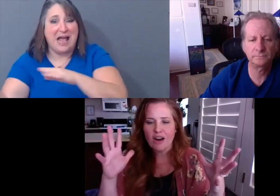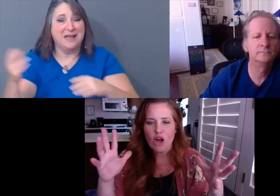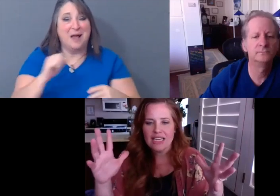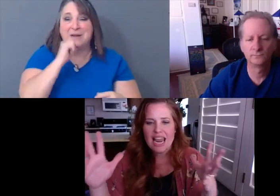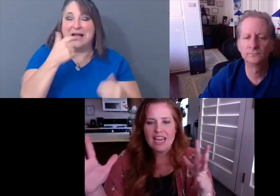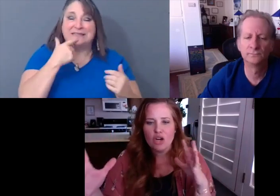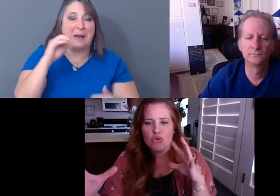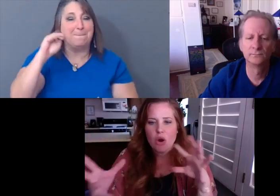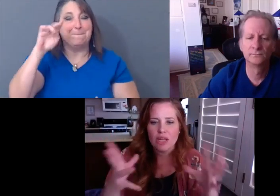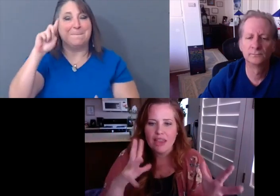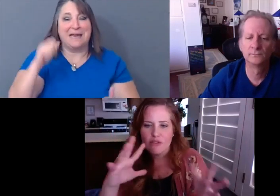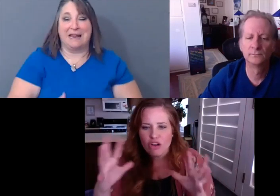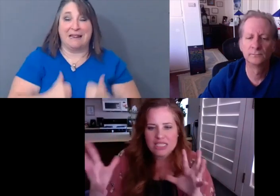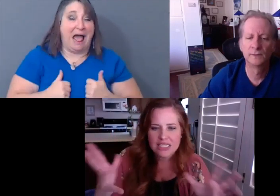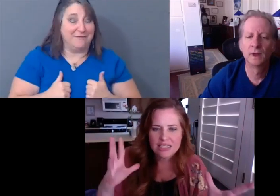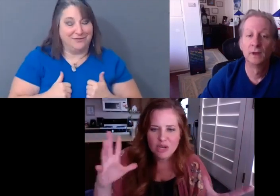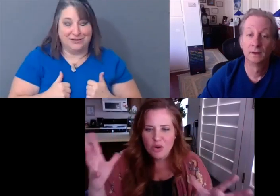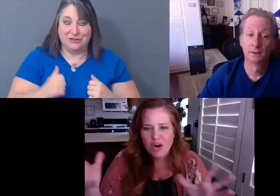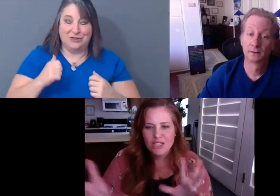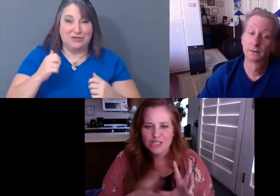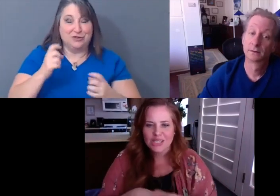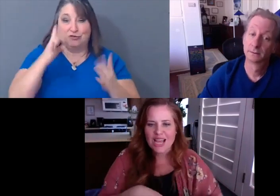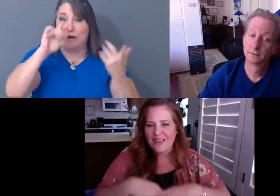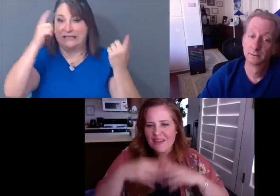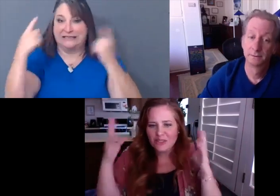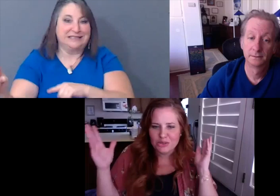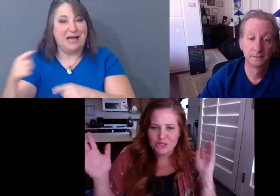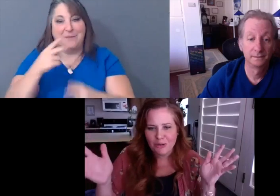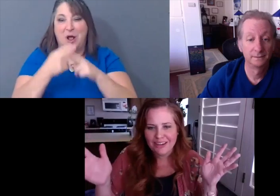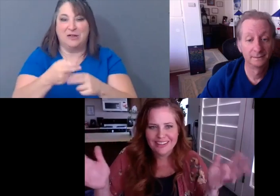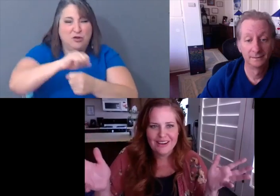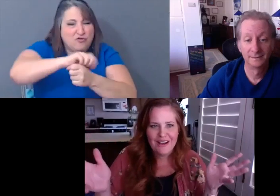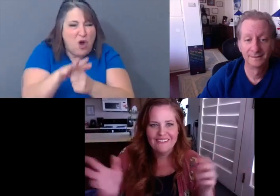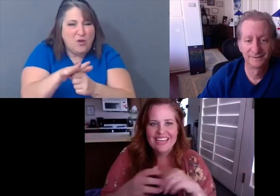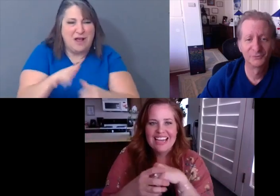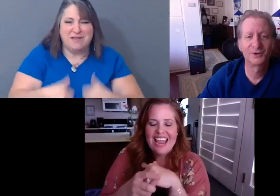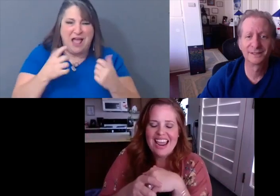I call it a Corona life crisis. Where you're just like, life is too short, you know?